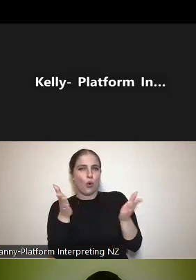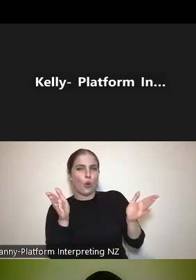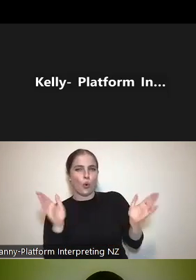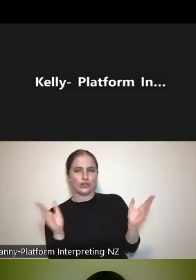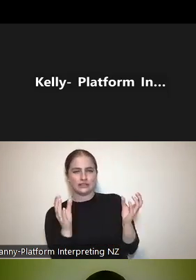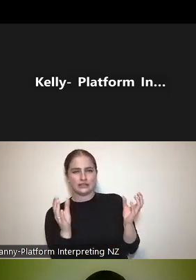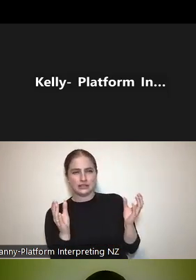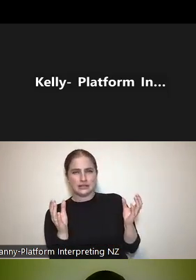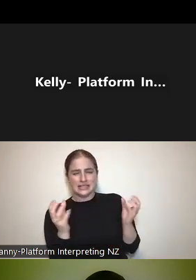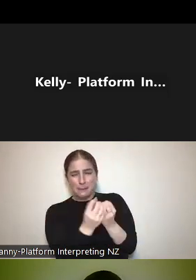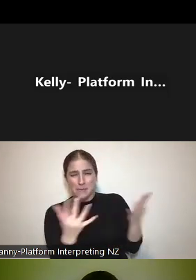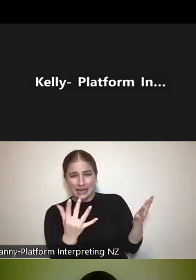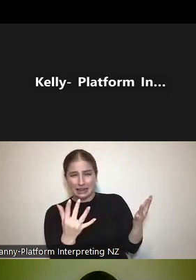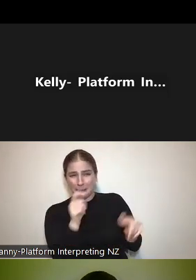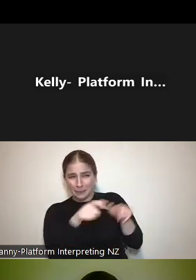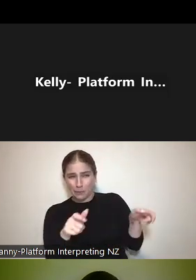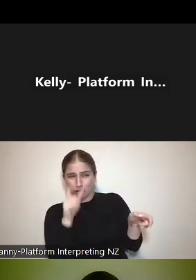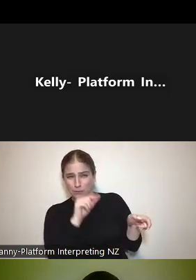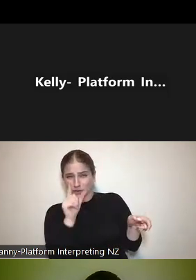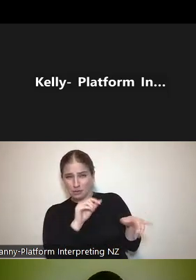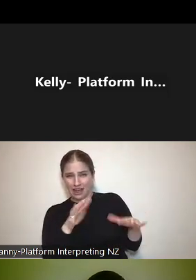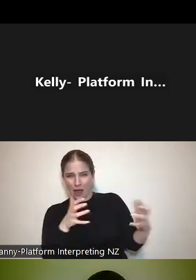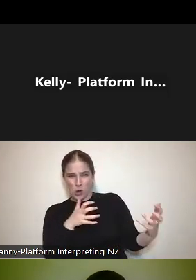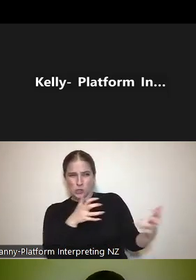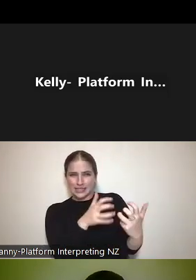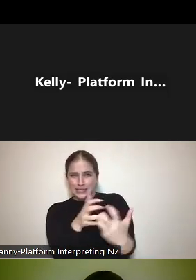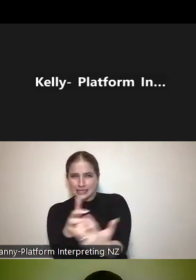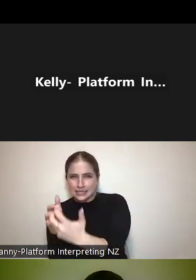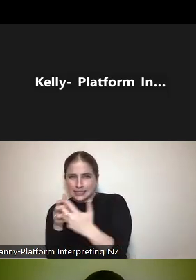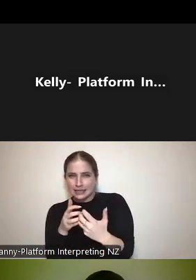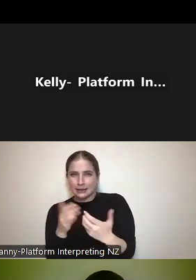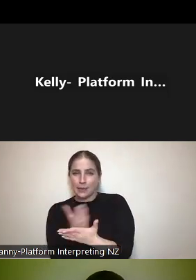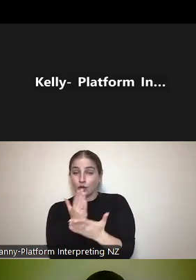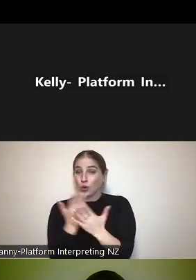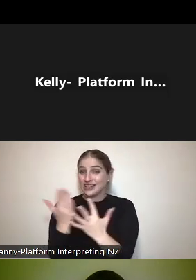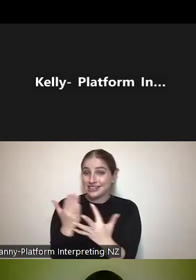will ensure that your budget goes as far as possible, and your work goes as far as it can.